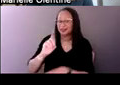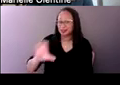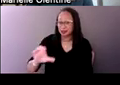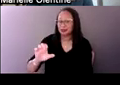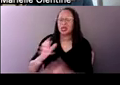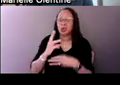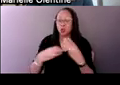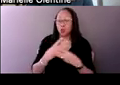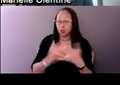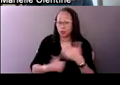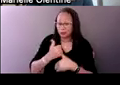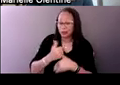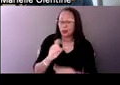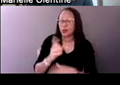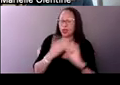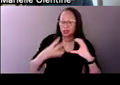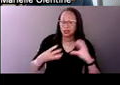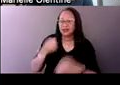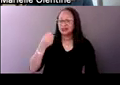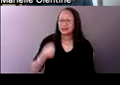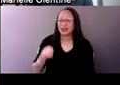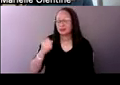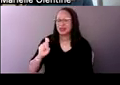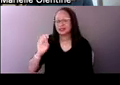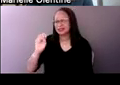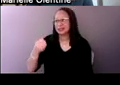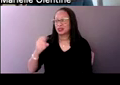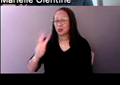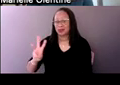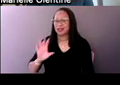talk to the people there really can be the thing that